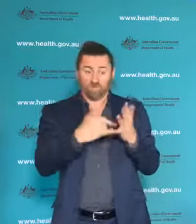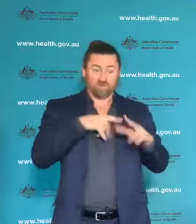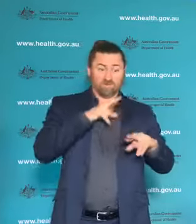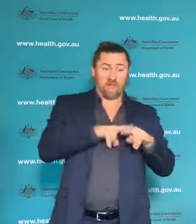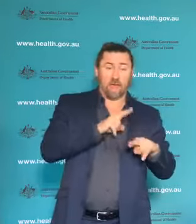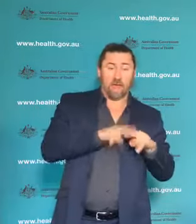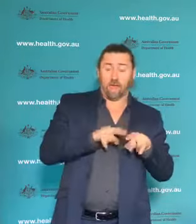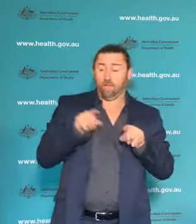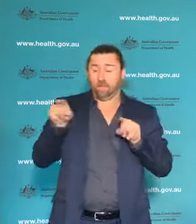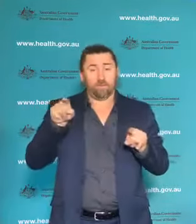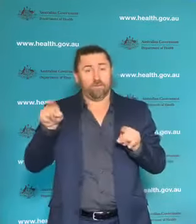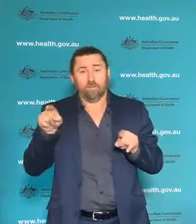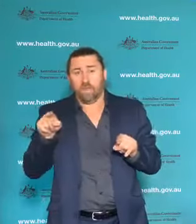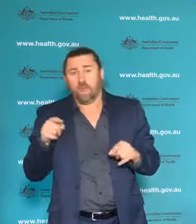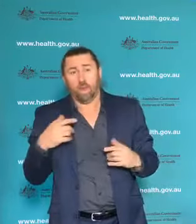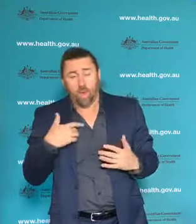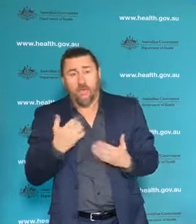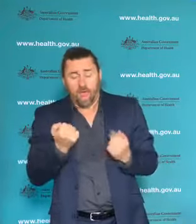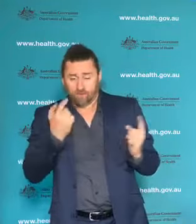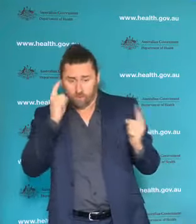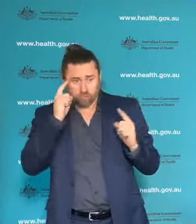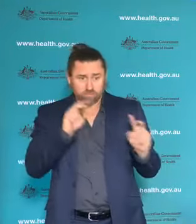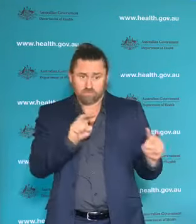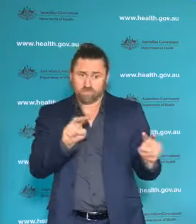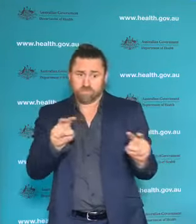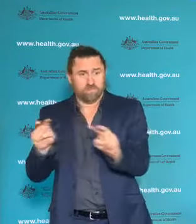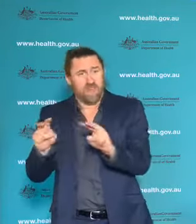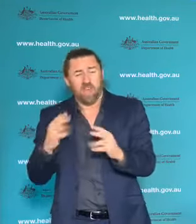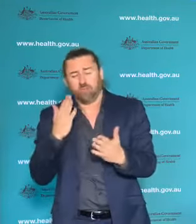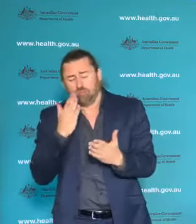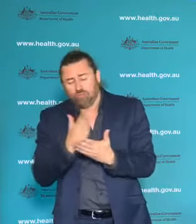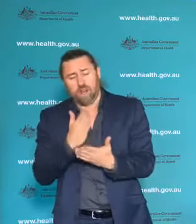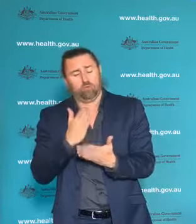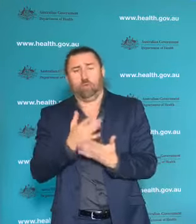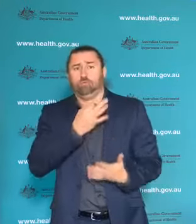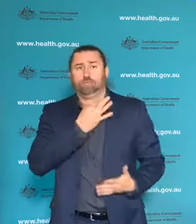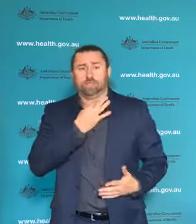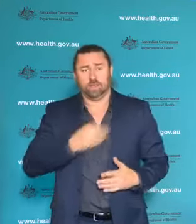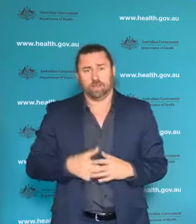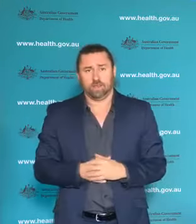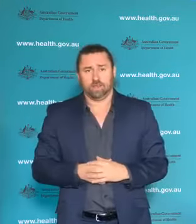or aged care is cause of grave concern. The Victorian Aged Care Response Centre